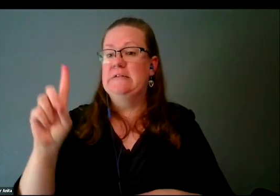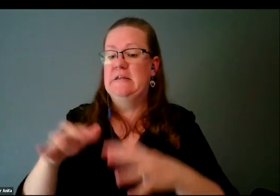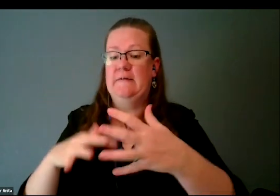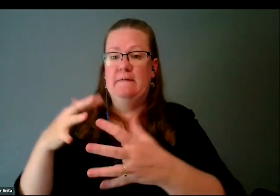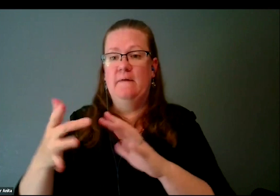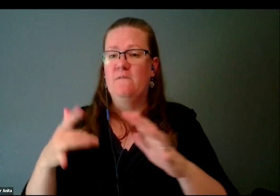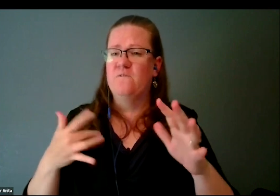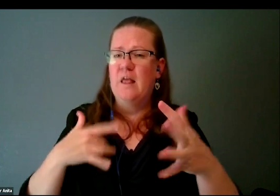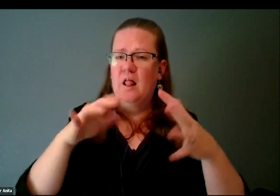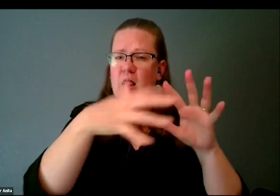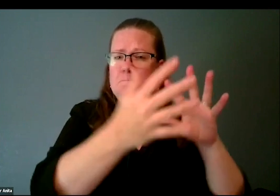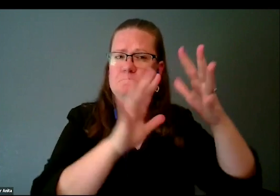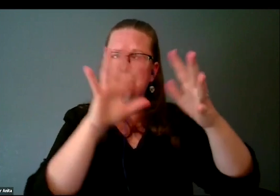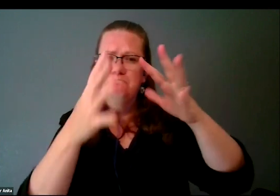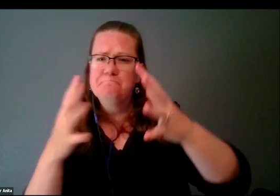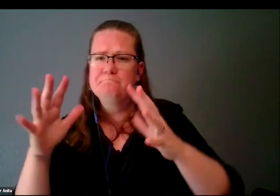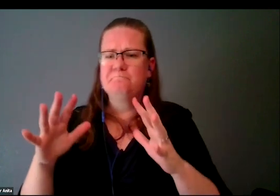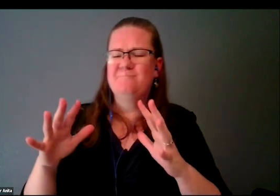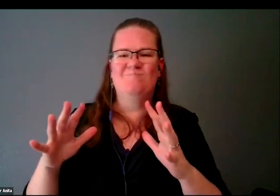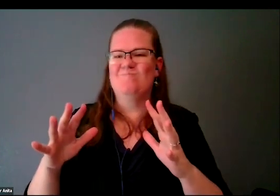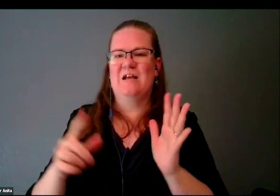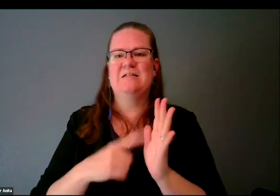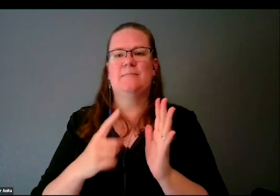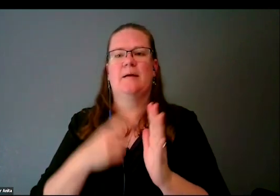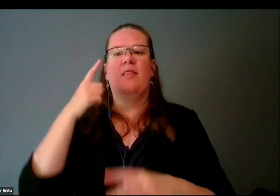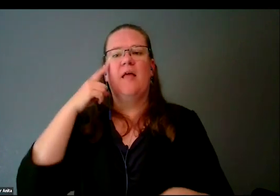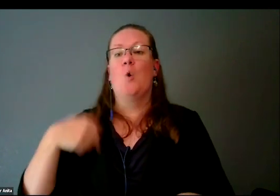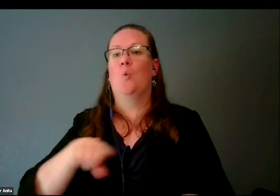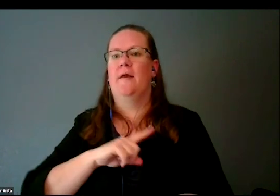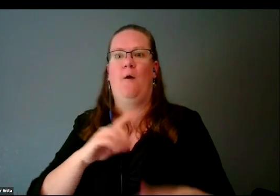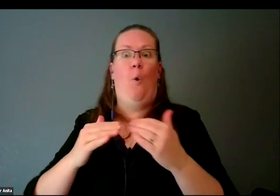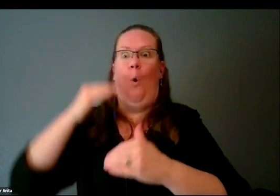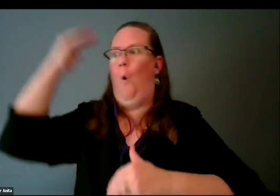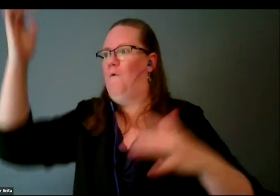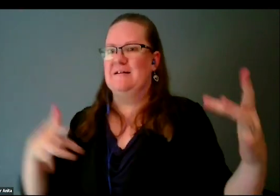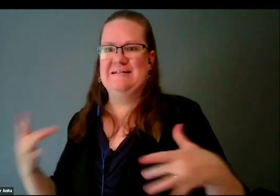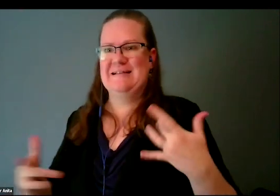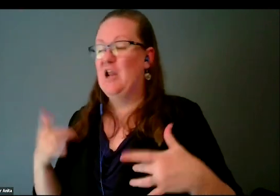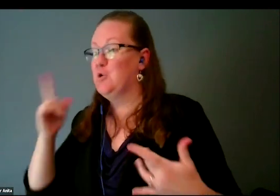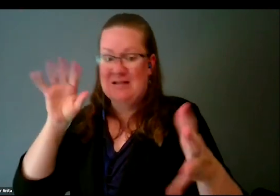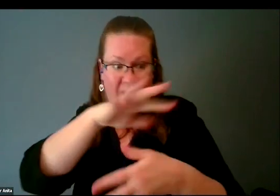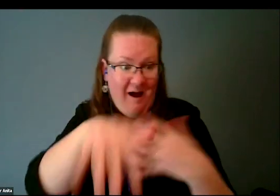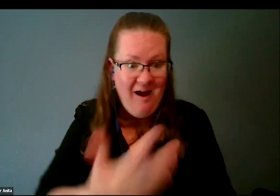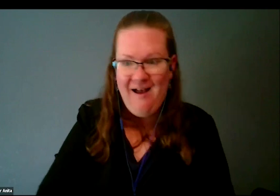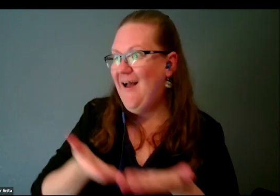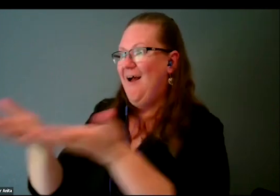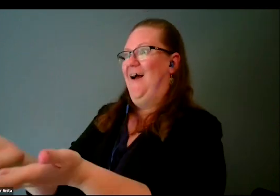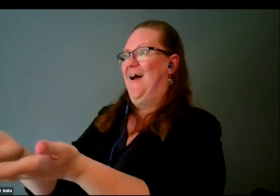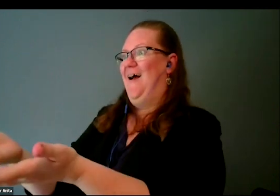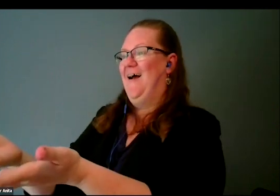and sometimes I think we can be a little overzealous in the models that we provide to students